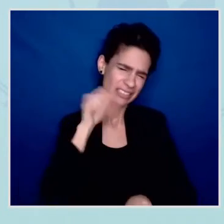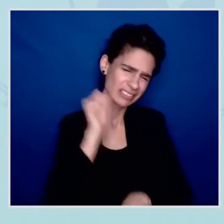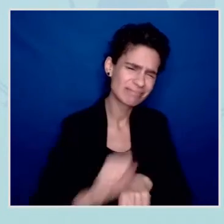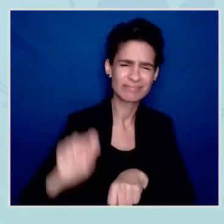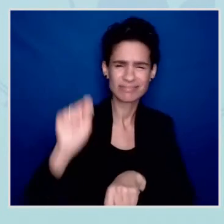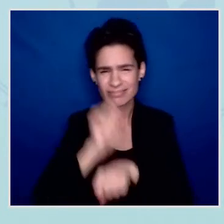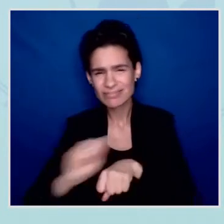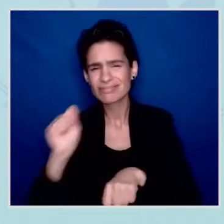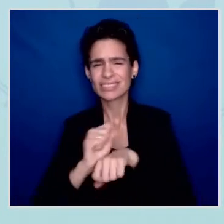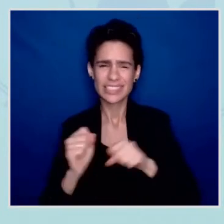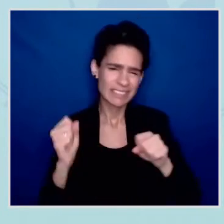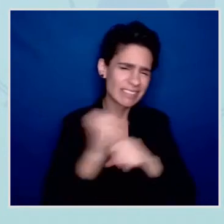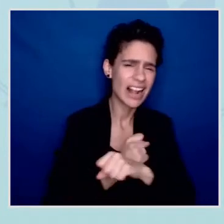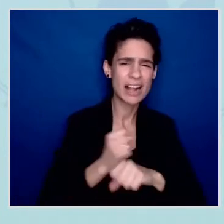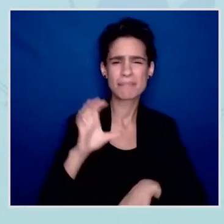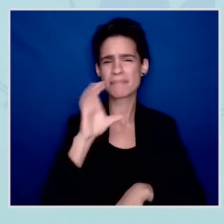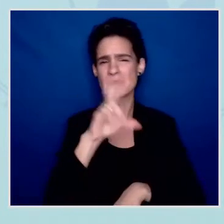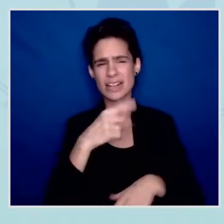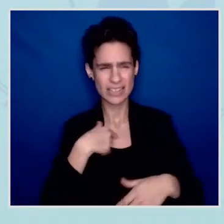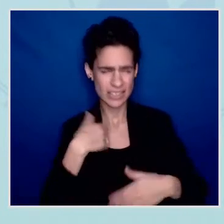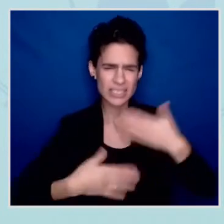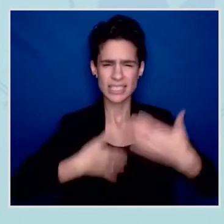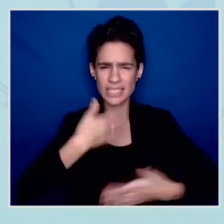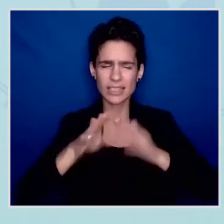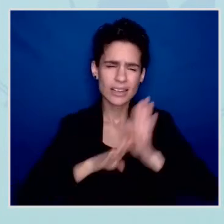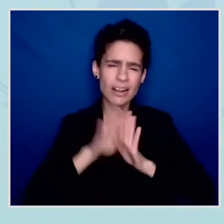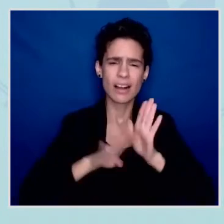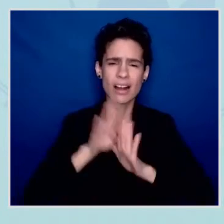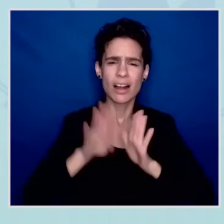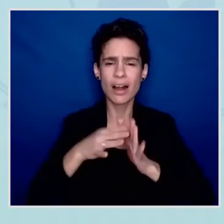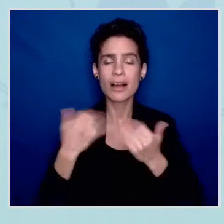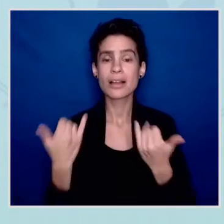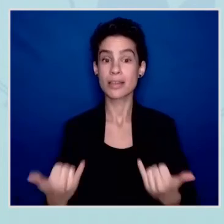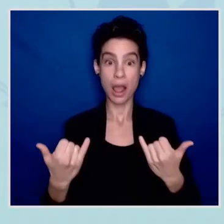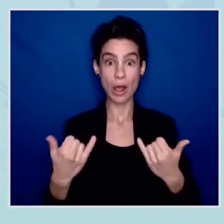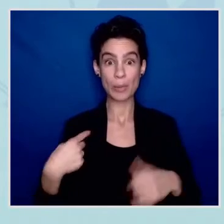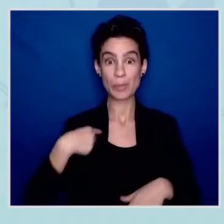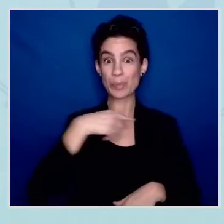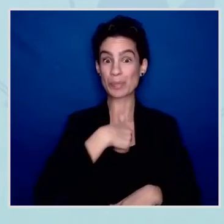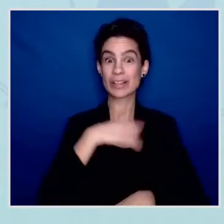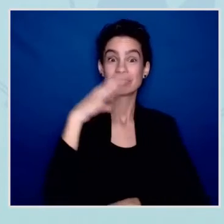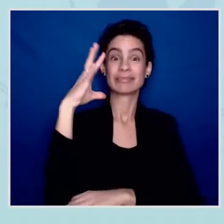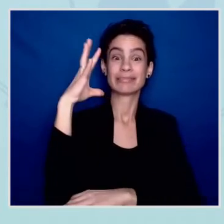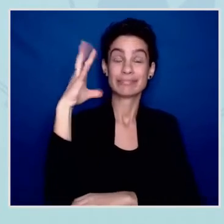BUT OVER THE LAST SIX YEARS, WE